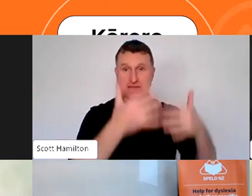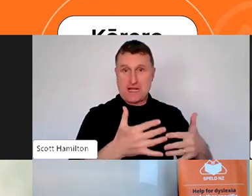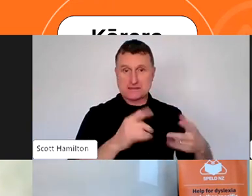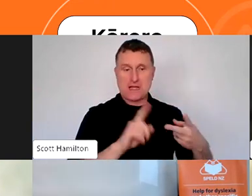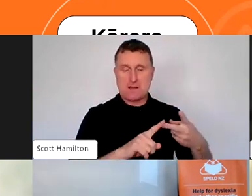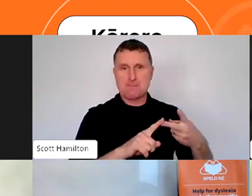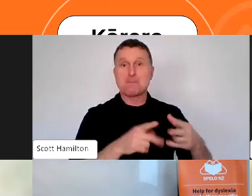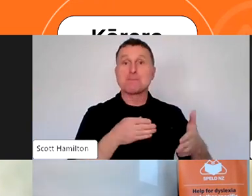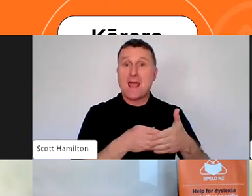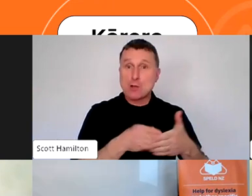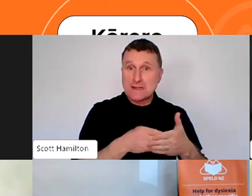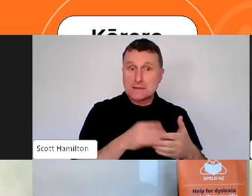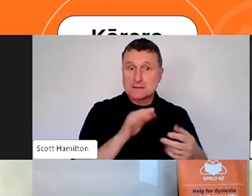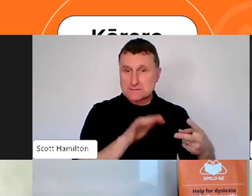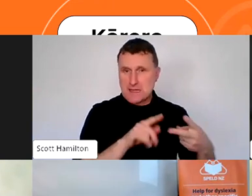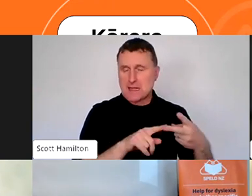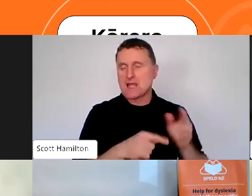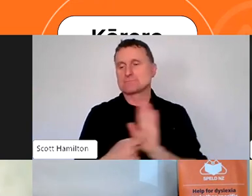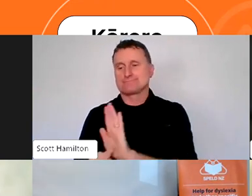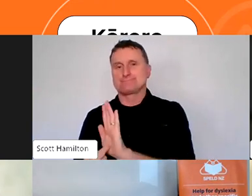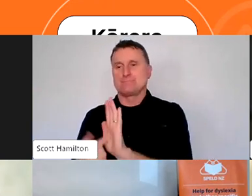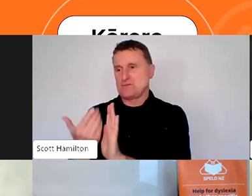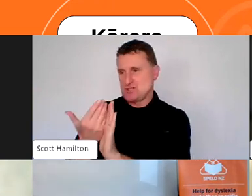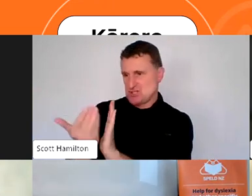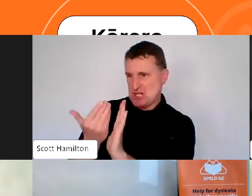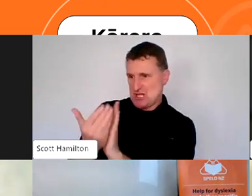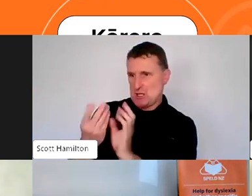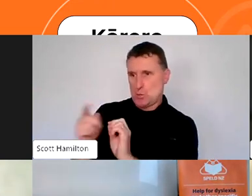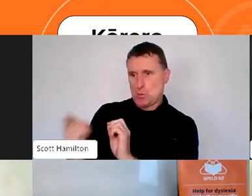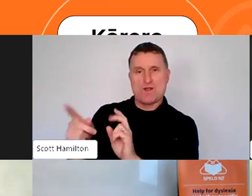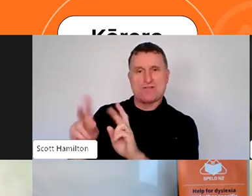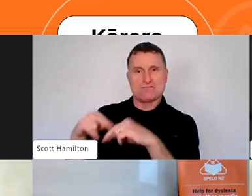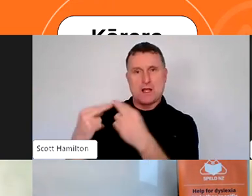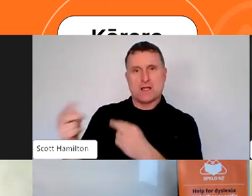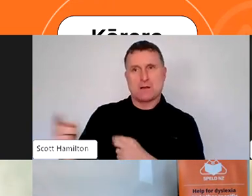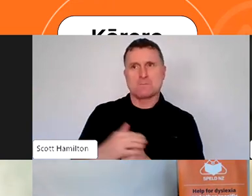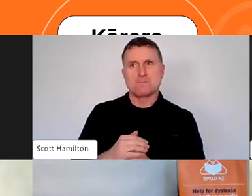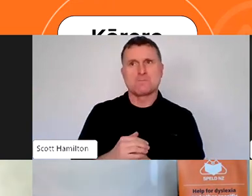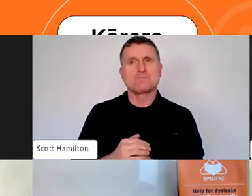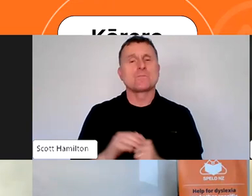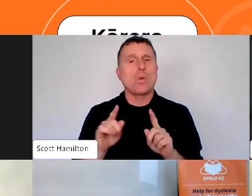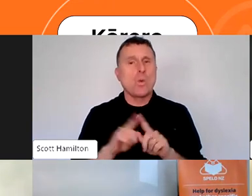for the students, and how, using really good strategies, that we